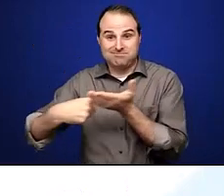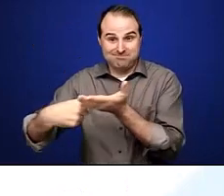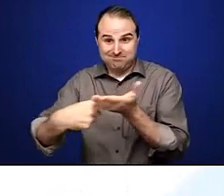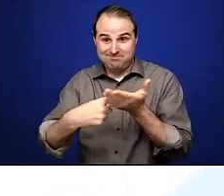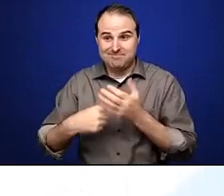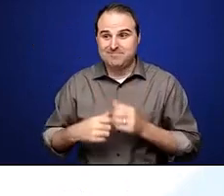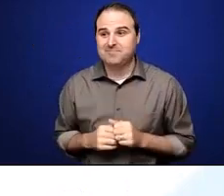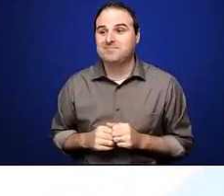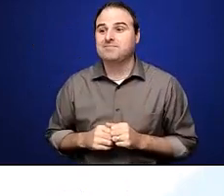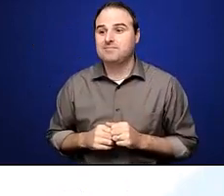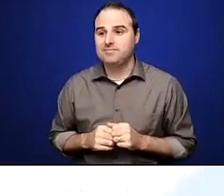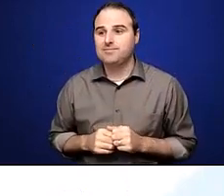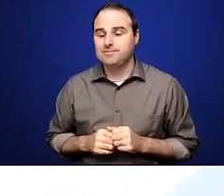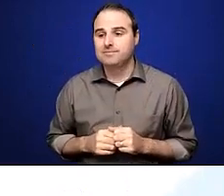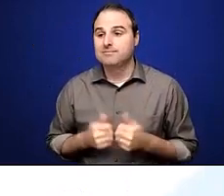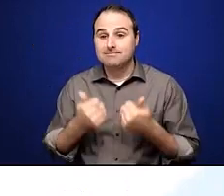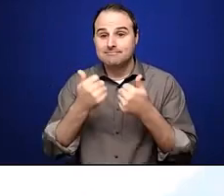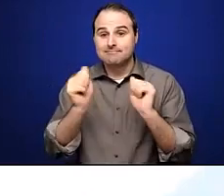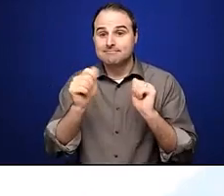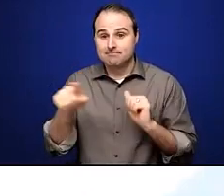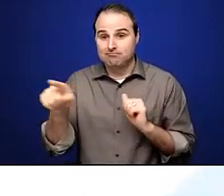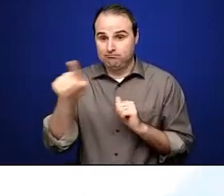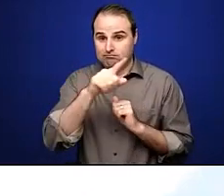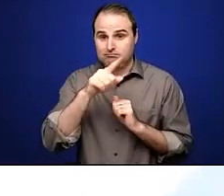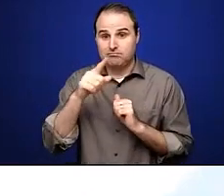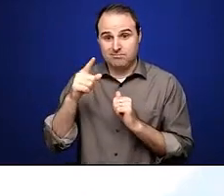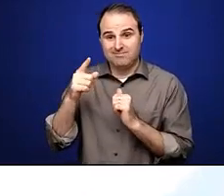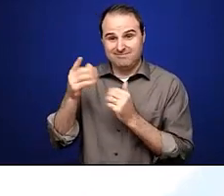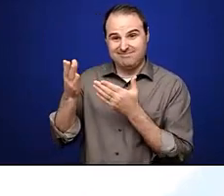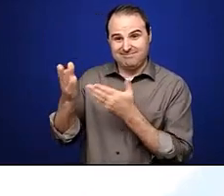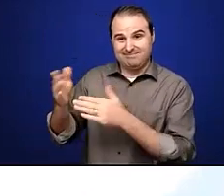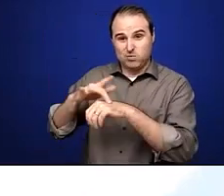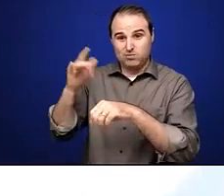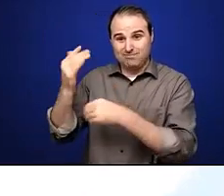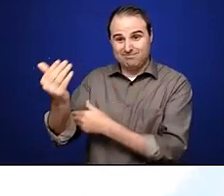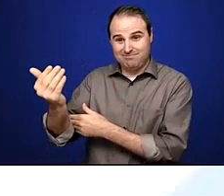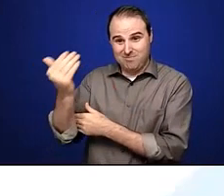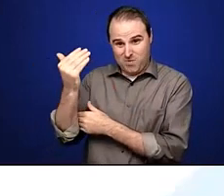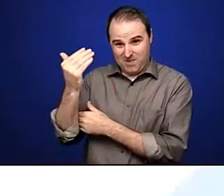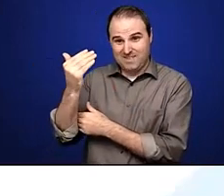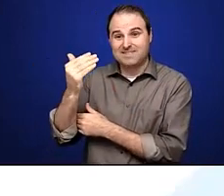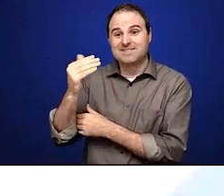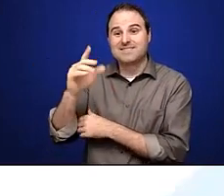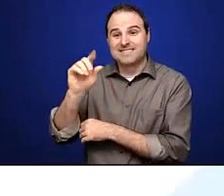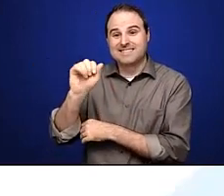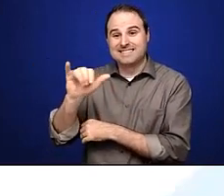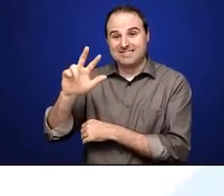So anyone that was actually at the early morning of the day 3 with the Shirley Ryan AbilityLab did